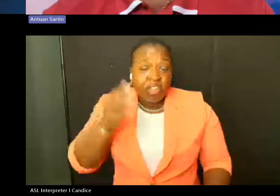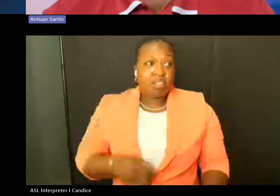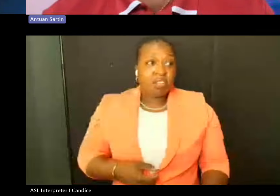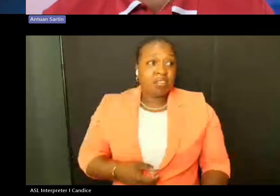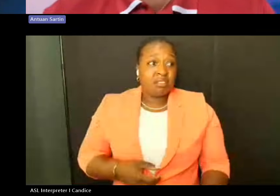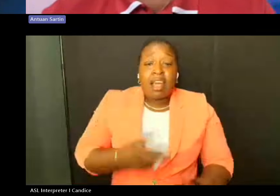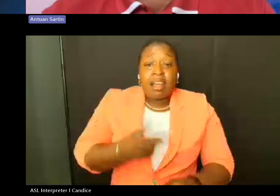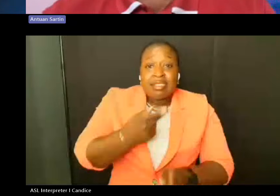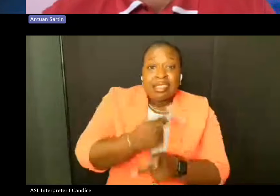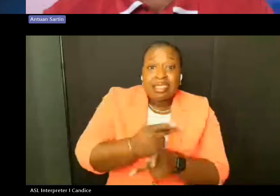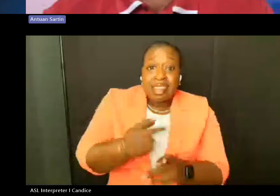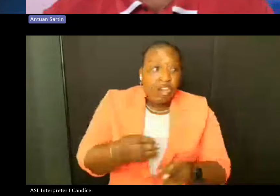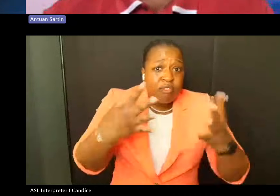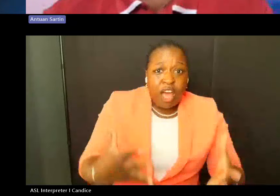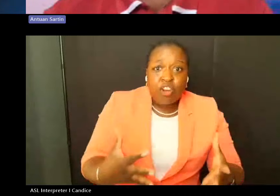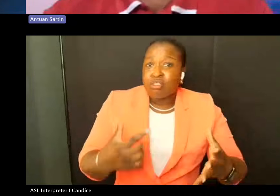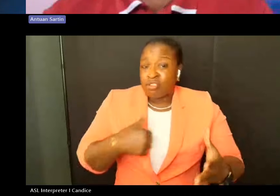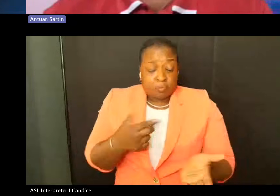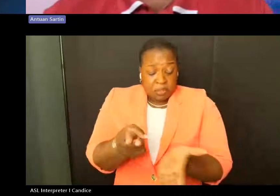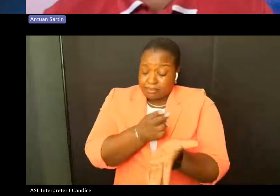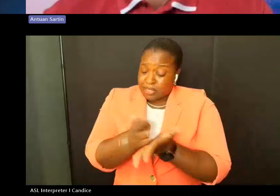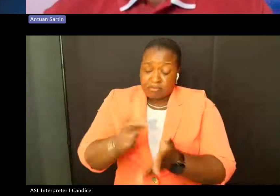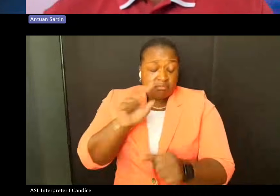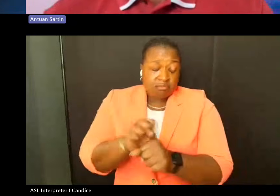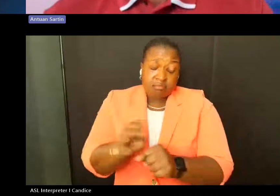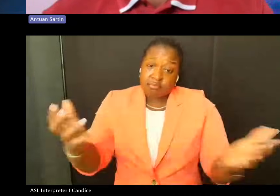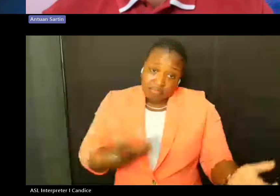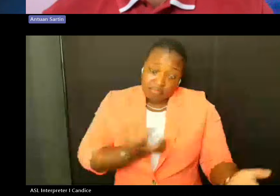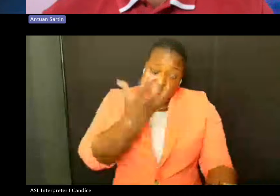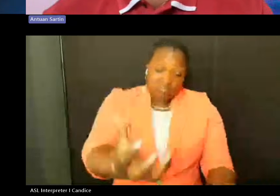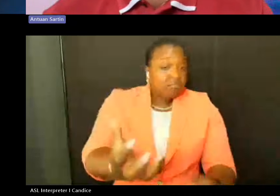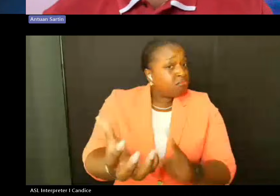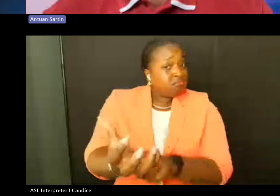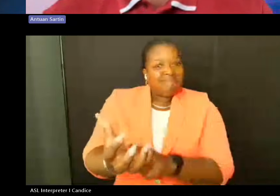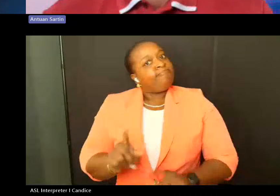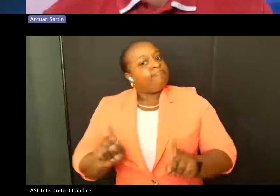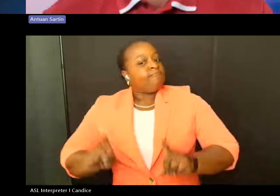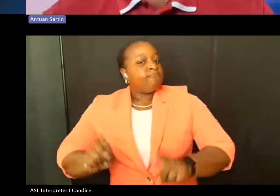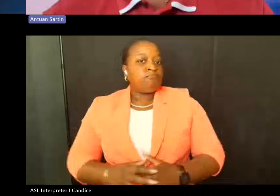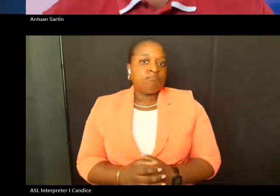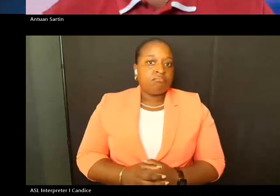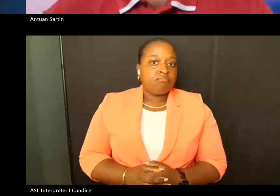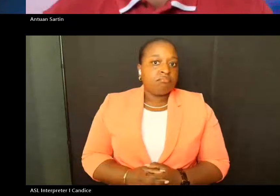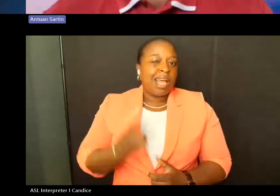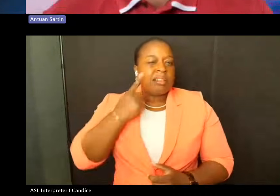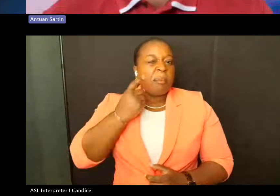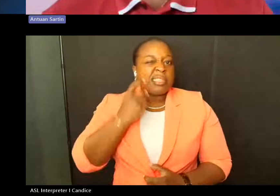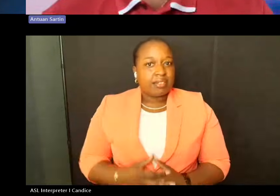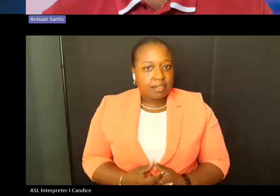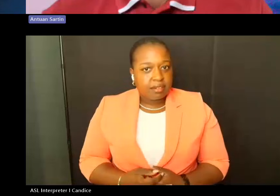Antuan Sartin: It's just being me being honest. But again, I also know that throughout this